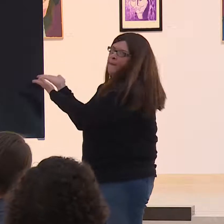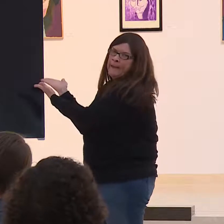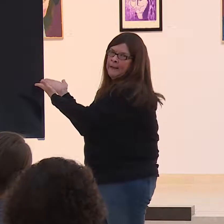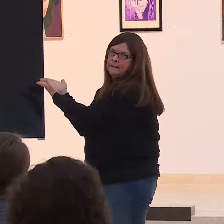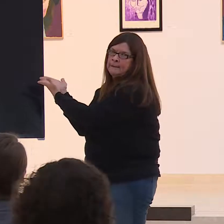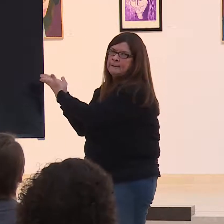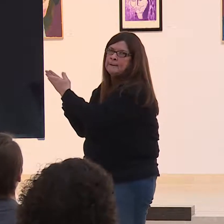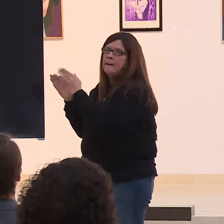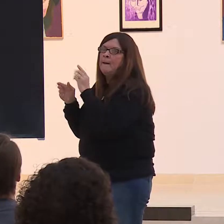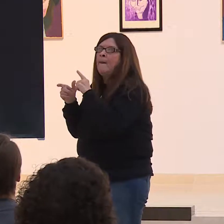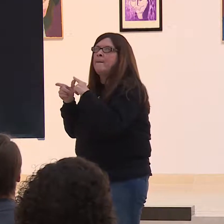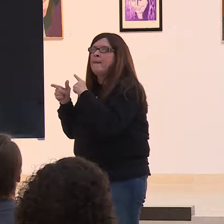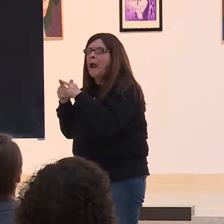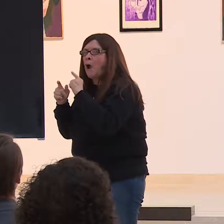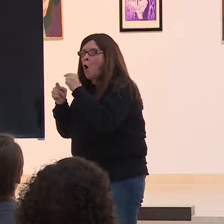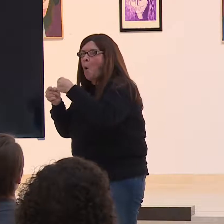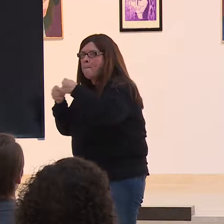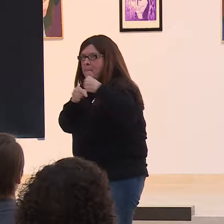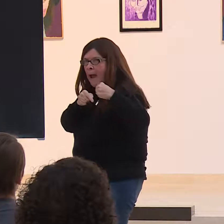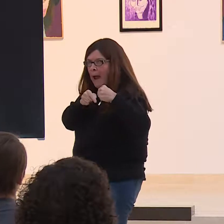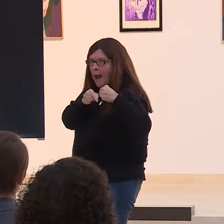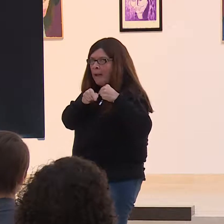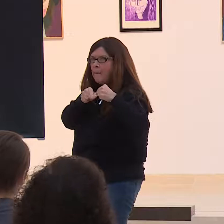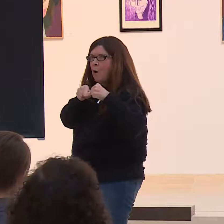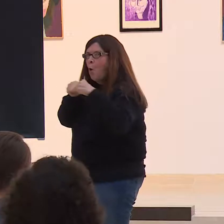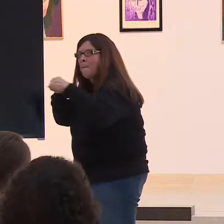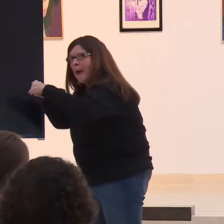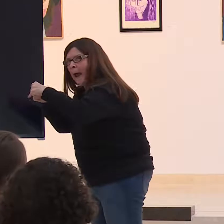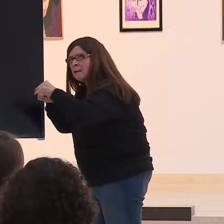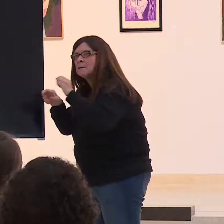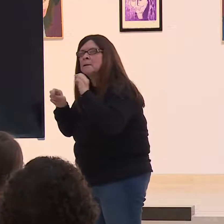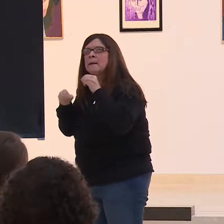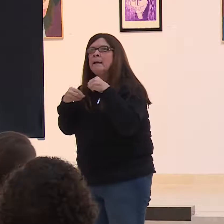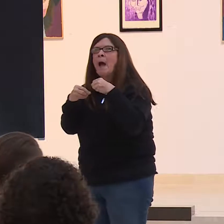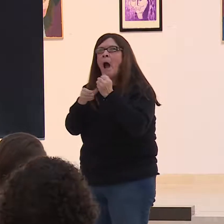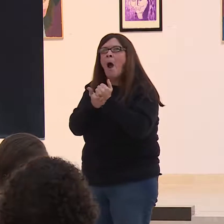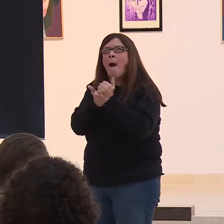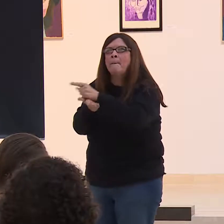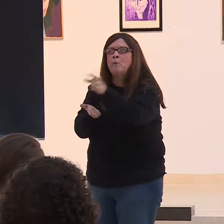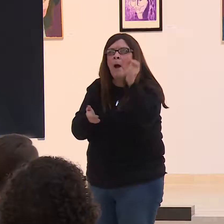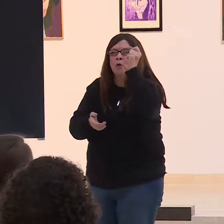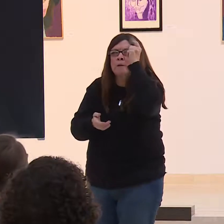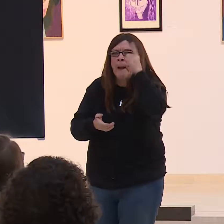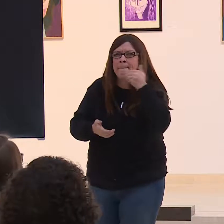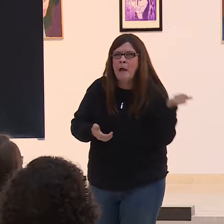Well, I'll go ahead and start with this information here, then jump back in time a bit and then forward again,